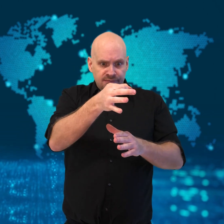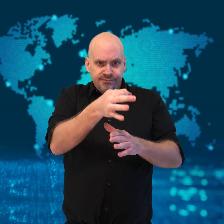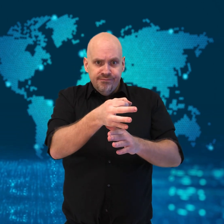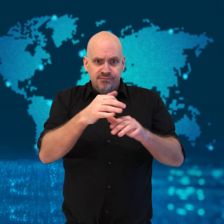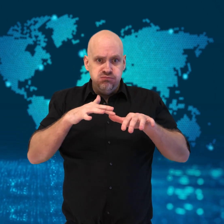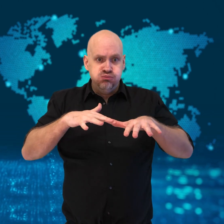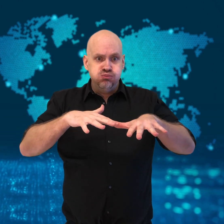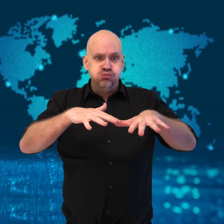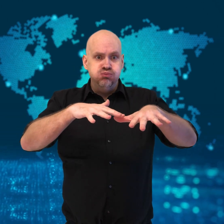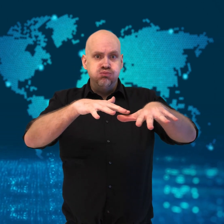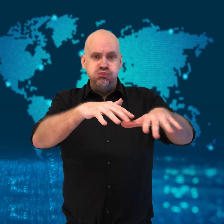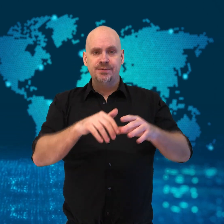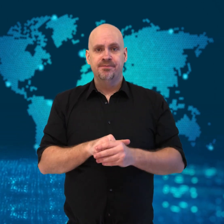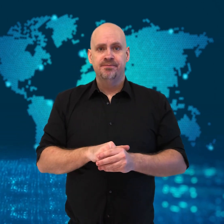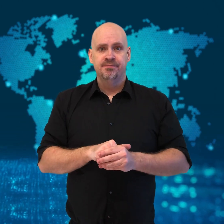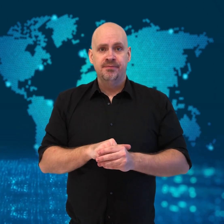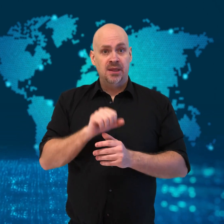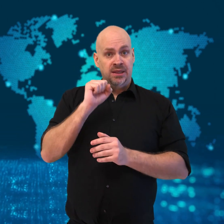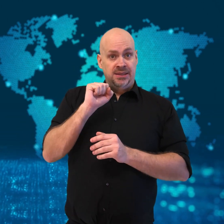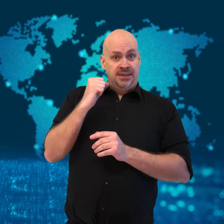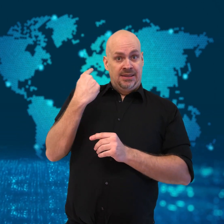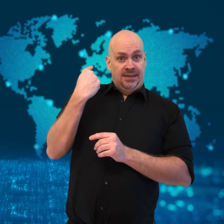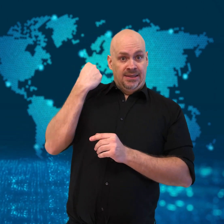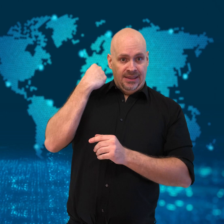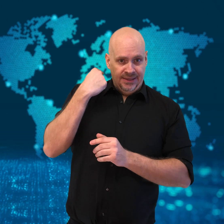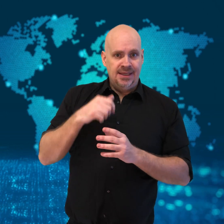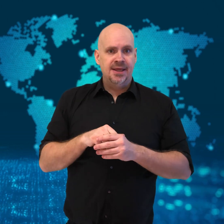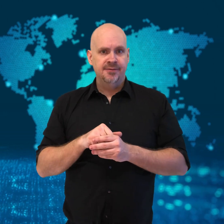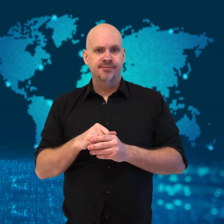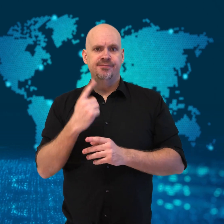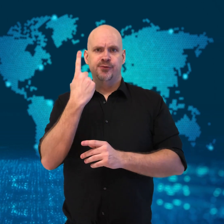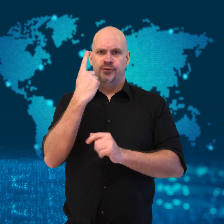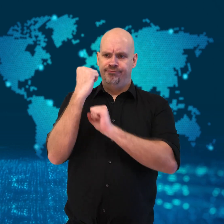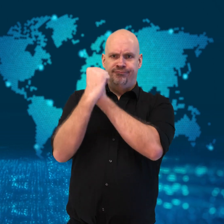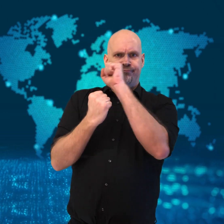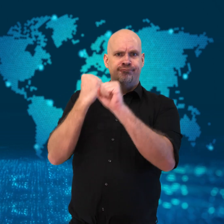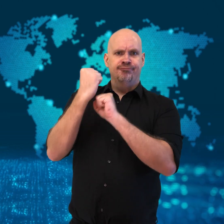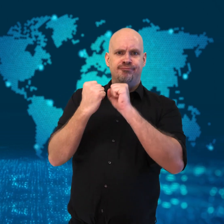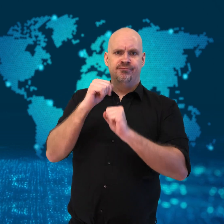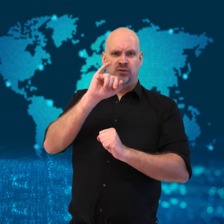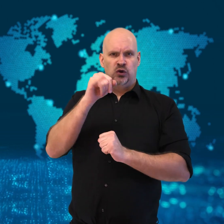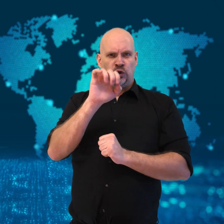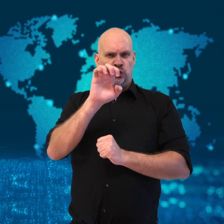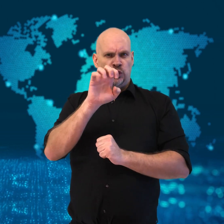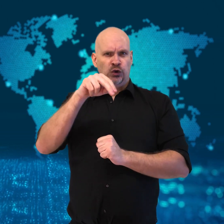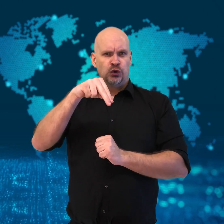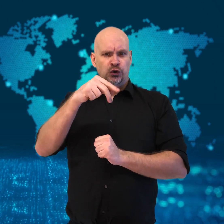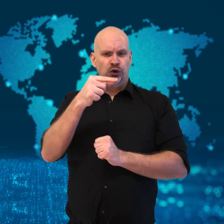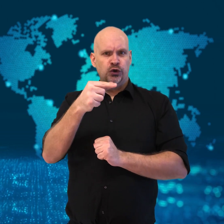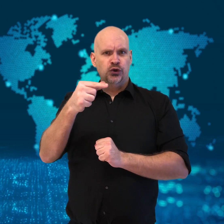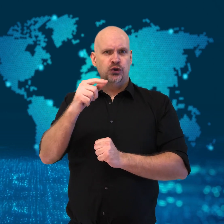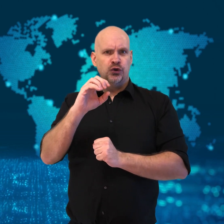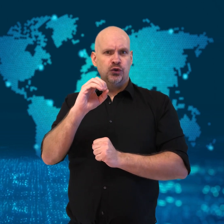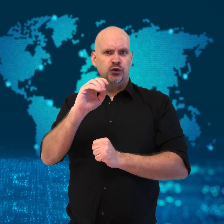On Sunday, a factory in Jenggot was hit by a flood